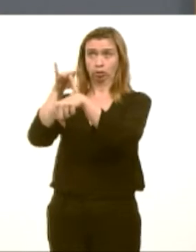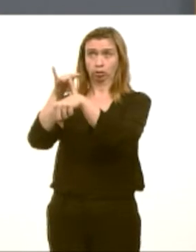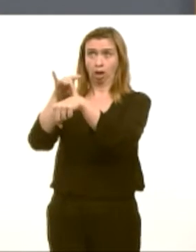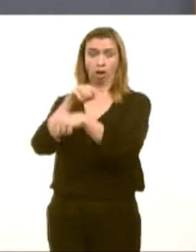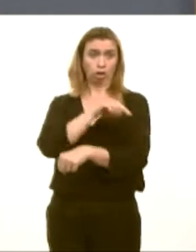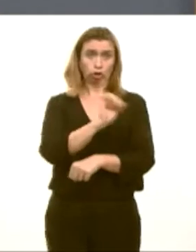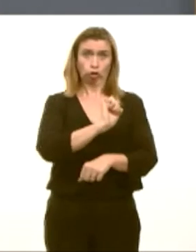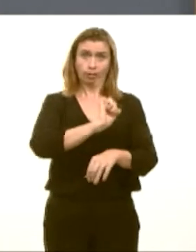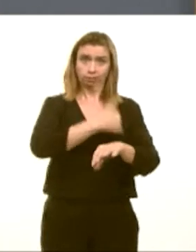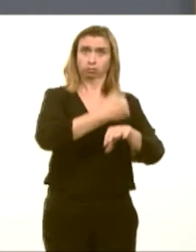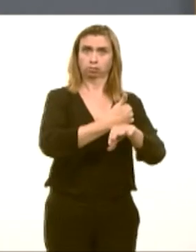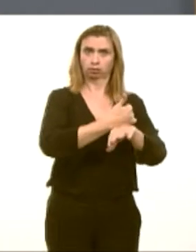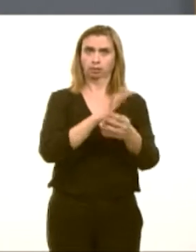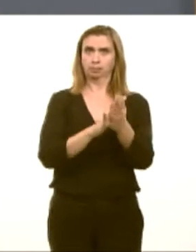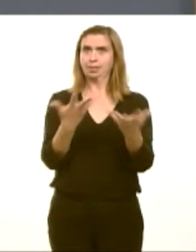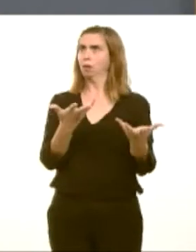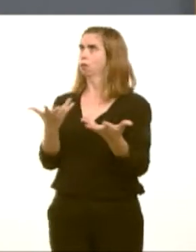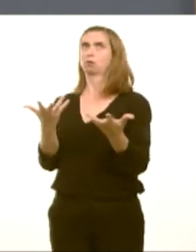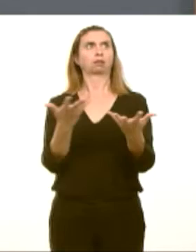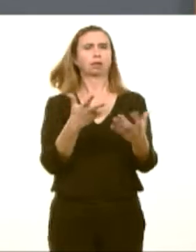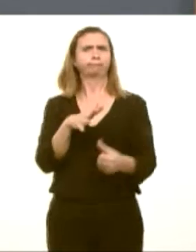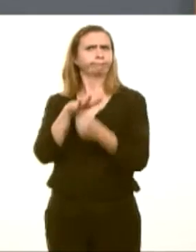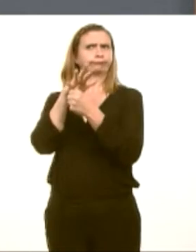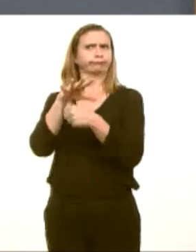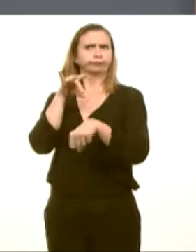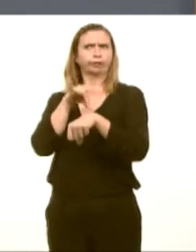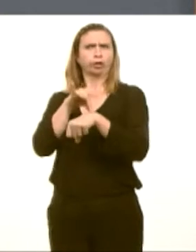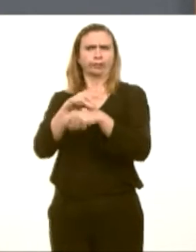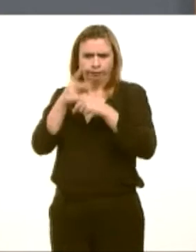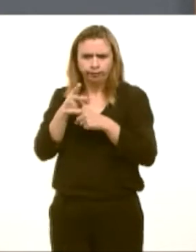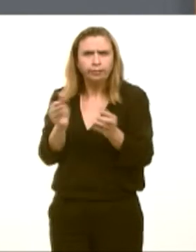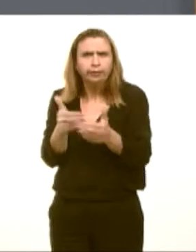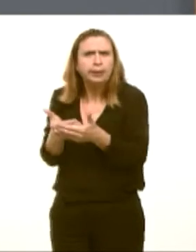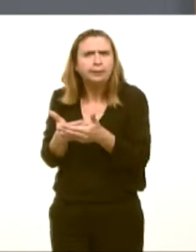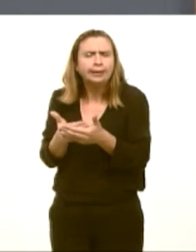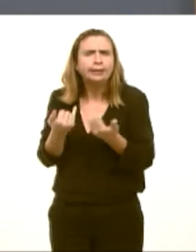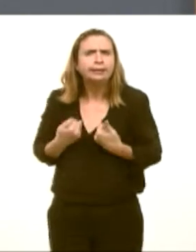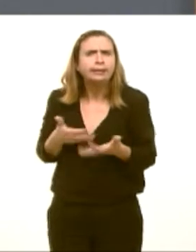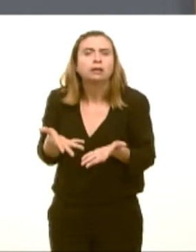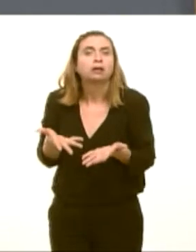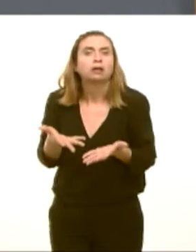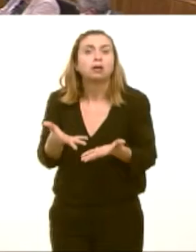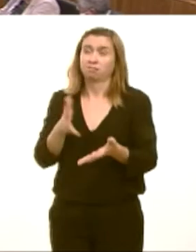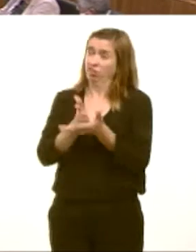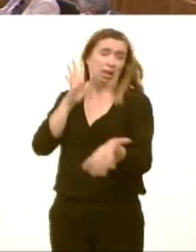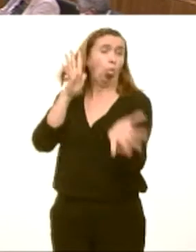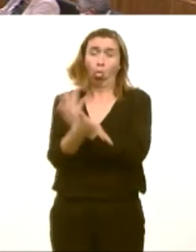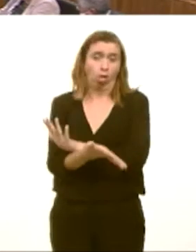Isnít this a reflection, First Minister, of the mess that is happening on your watch and of your making?